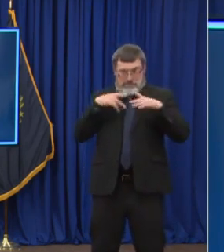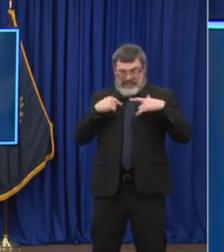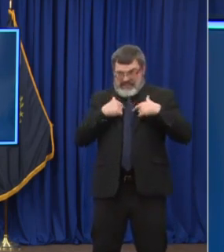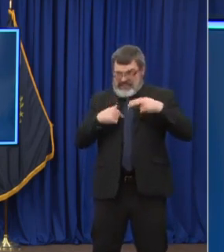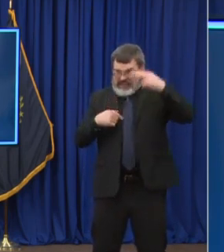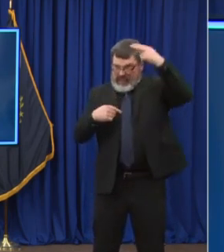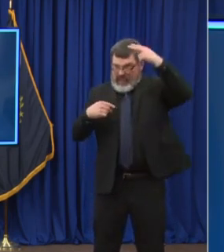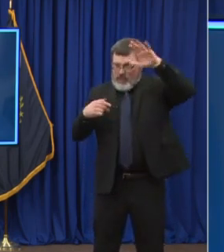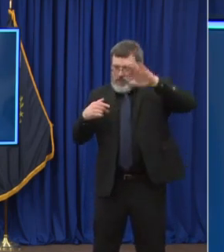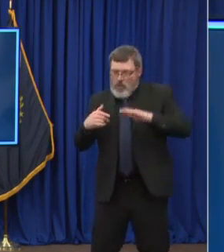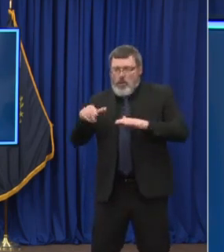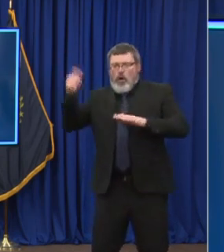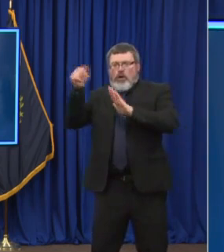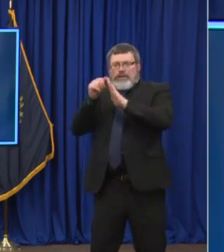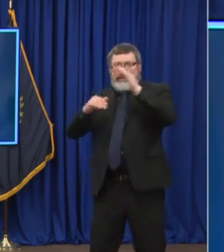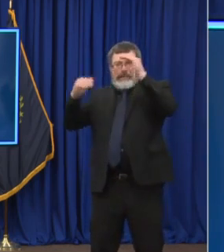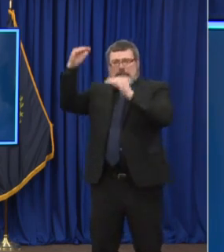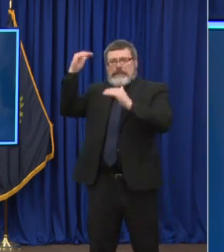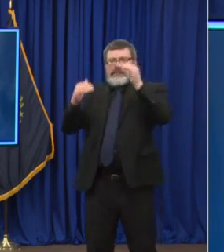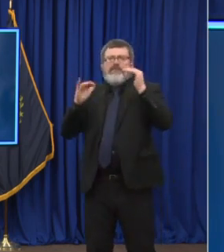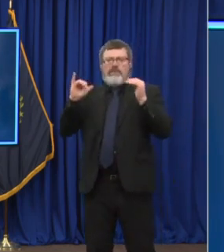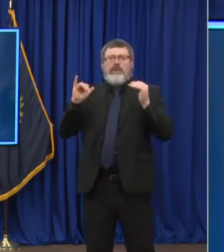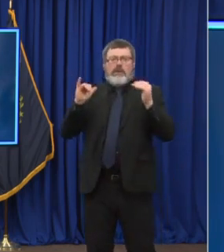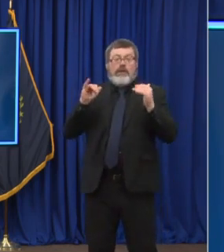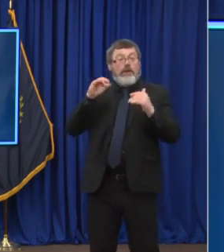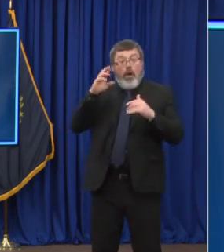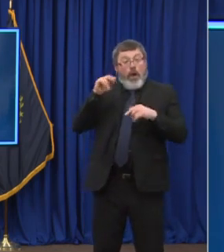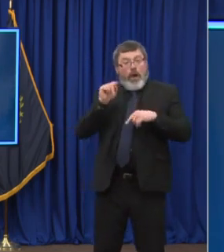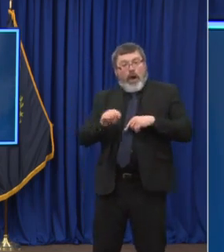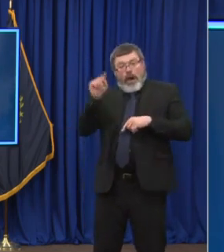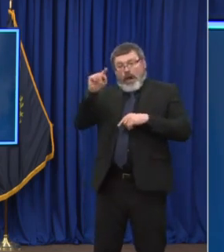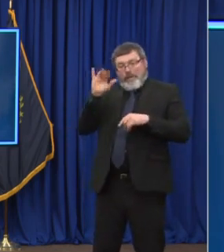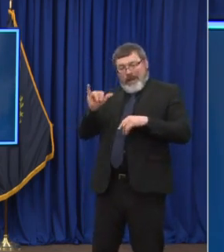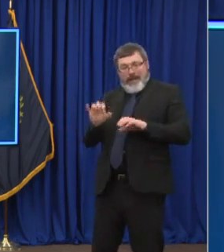THAT NORMALIZES THOSE NEW CASES PER 100,000 INDIVIDUALS.